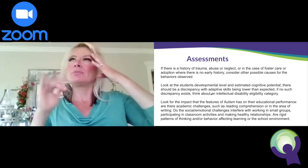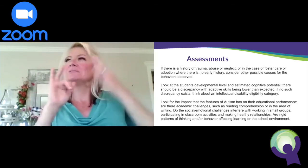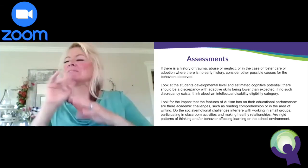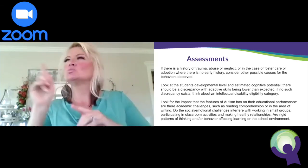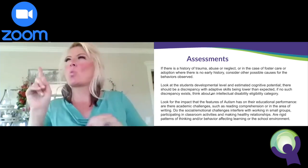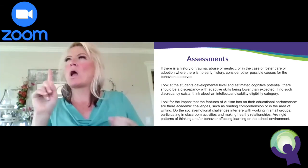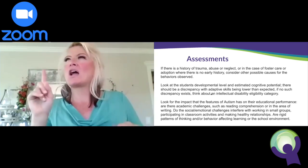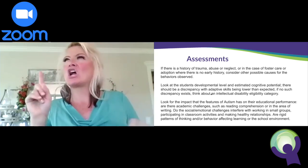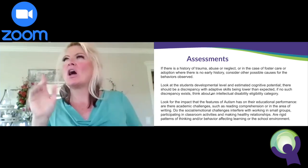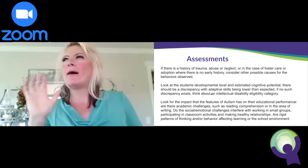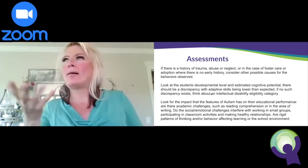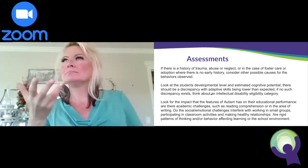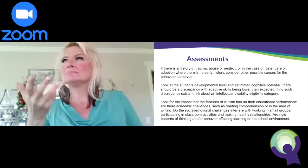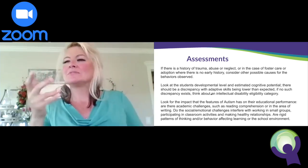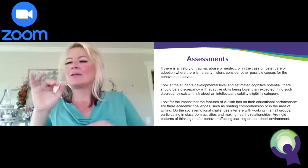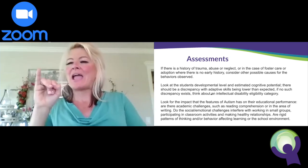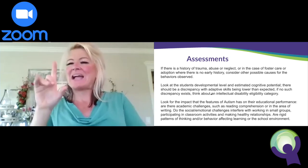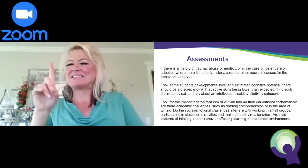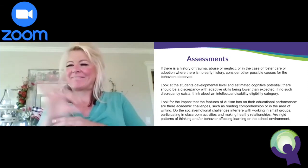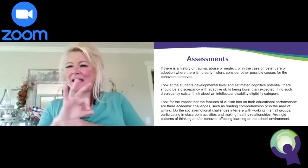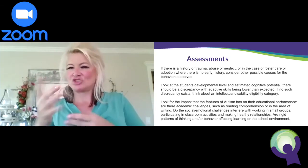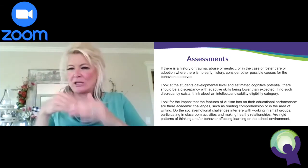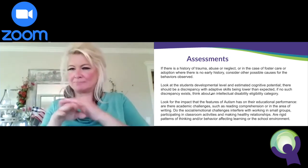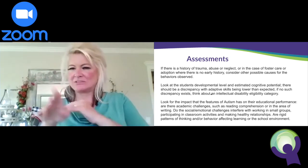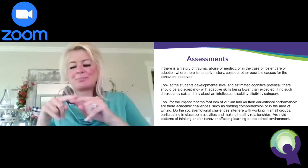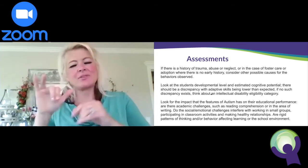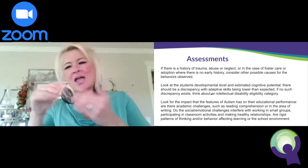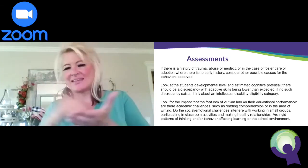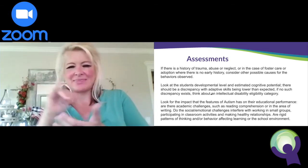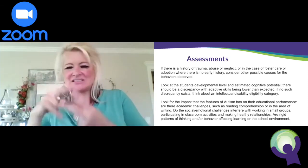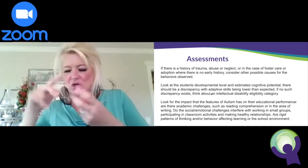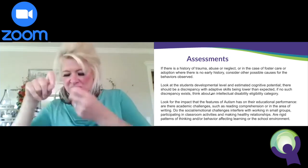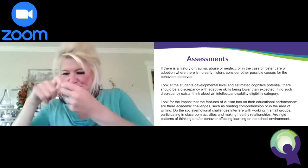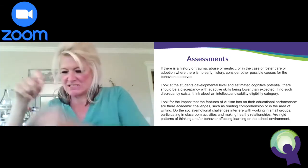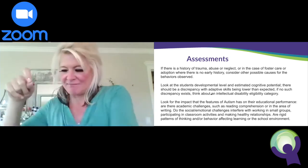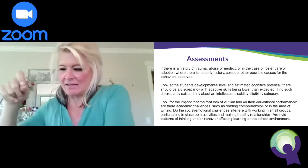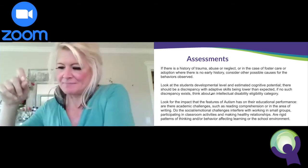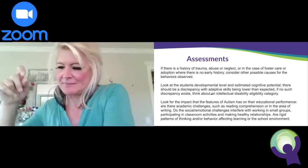and how what we need to do to support that. Also where their intellectual disability,